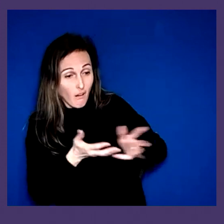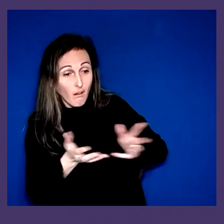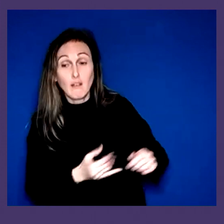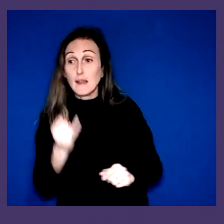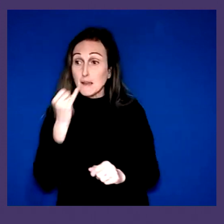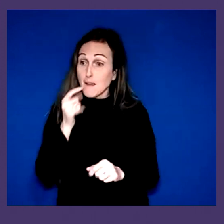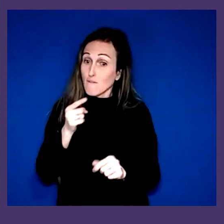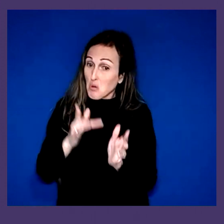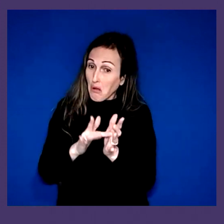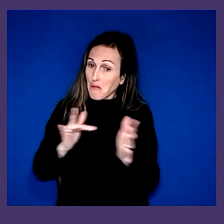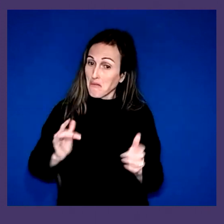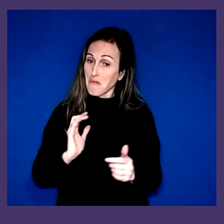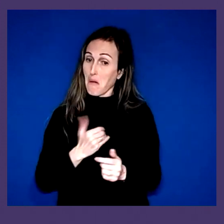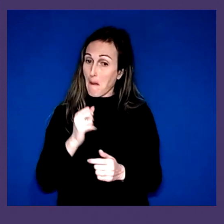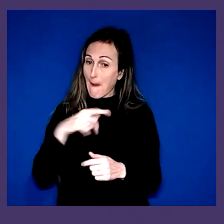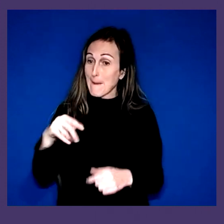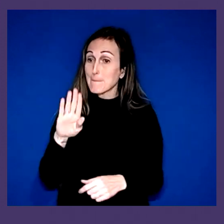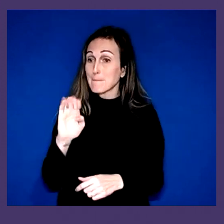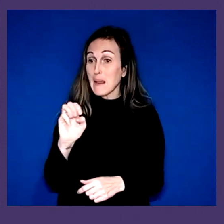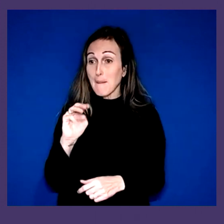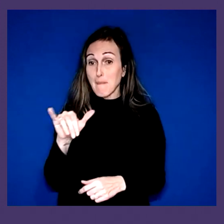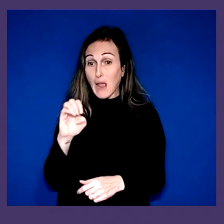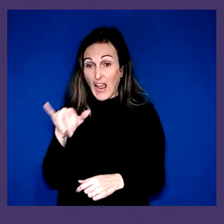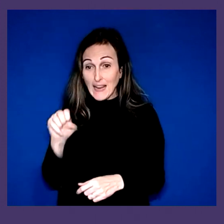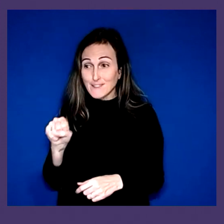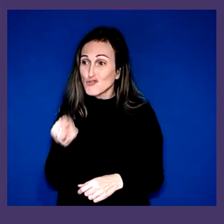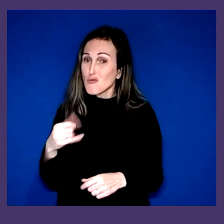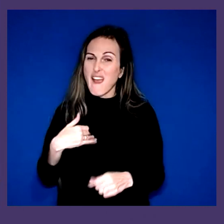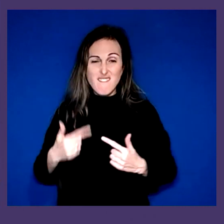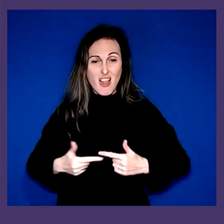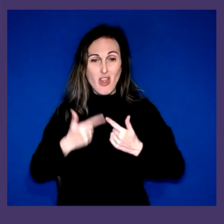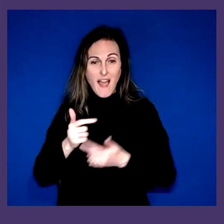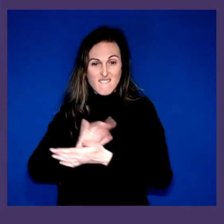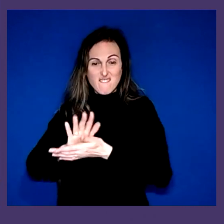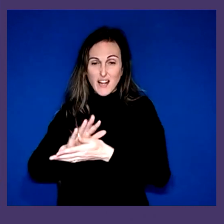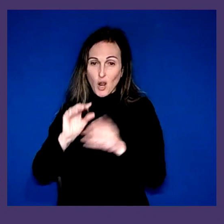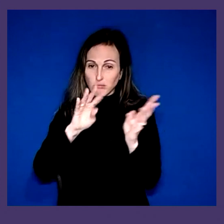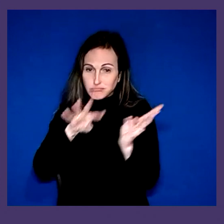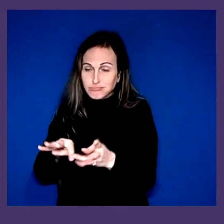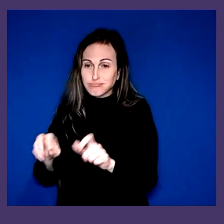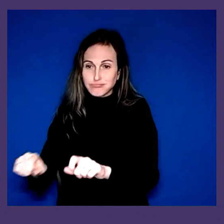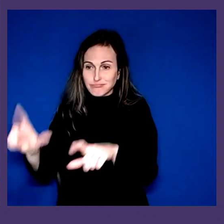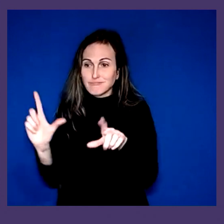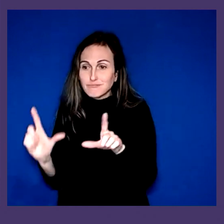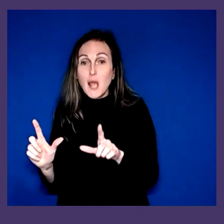happening in front of the user that's calling. We see that resolution times are much faster.